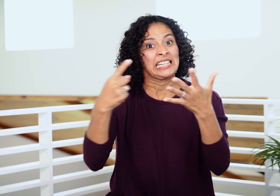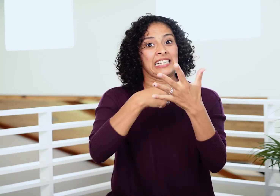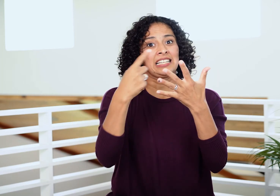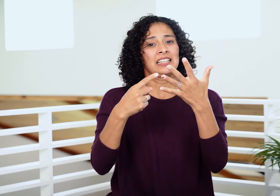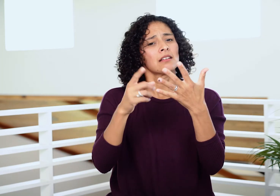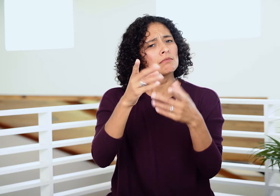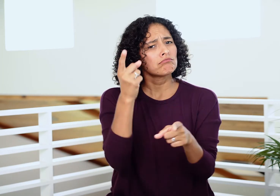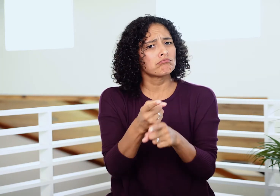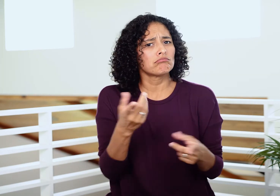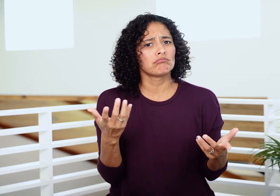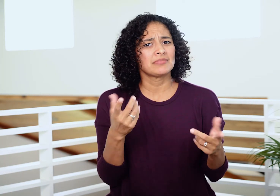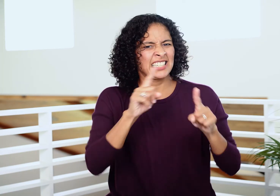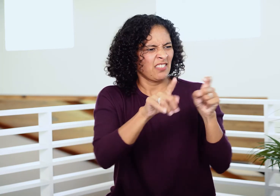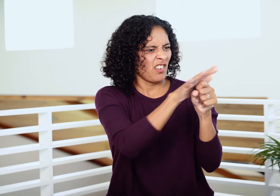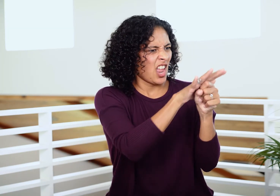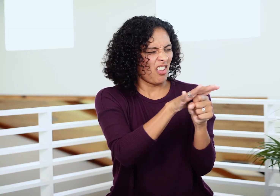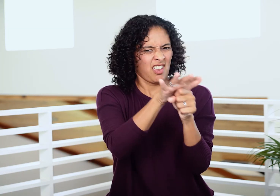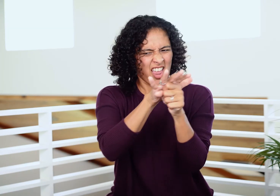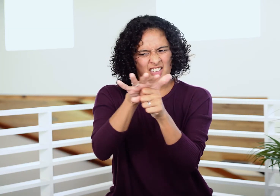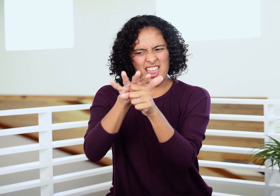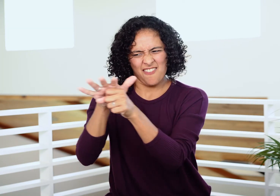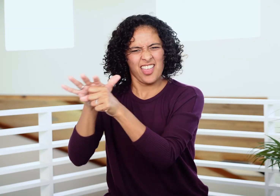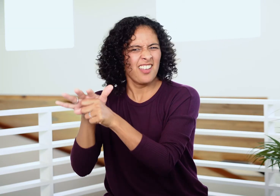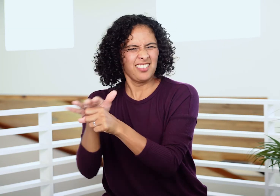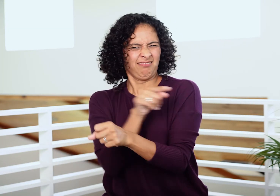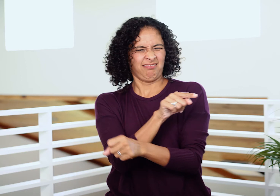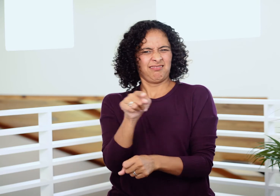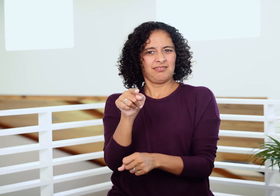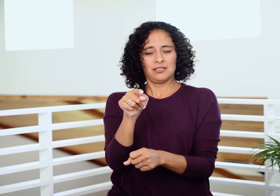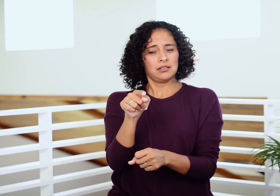and it’s fitting that we notice all these separate areas,